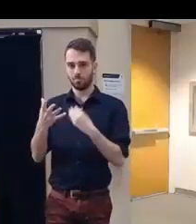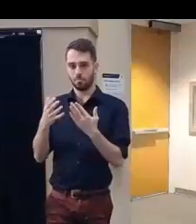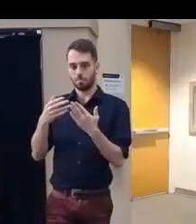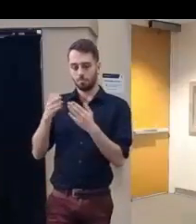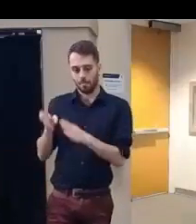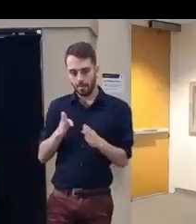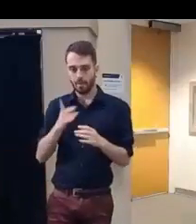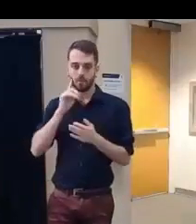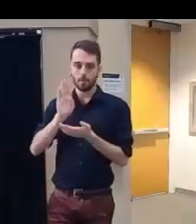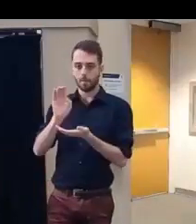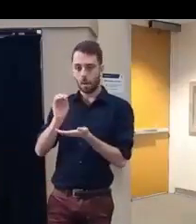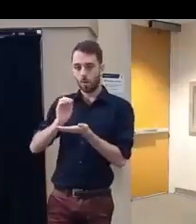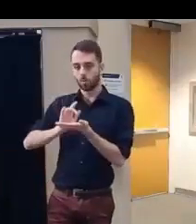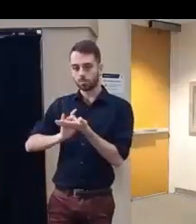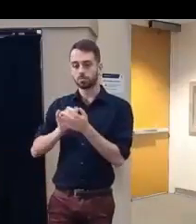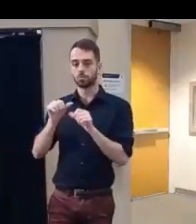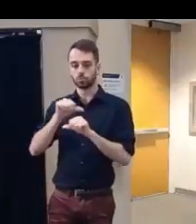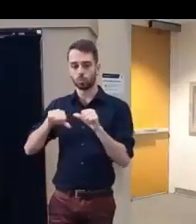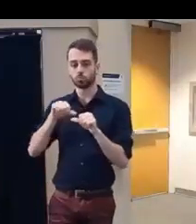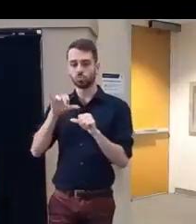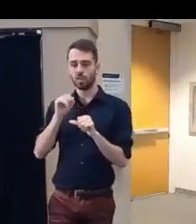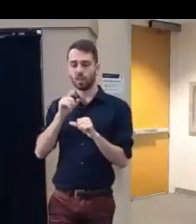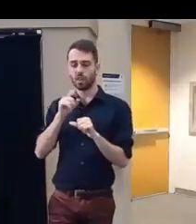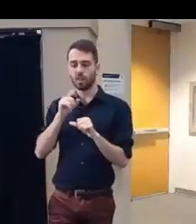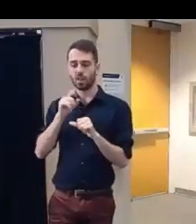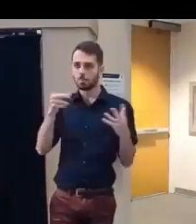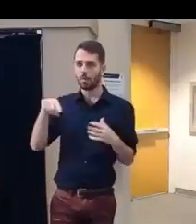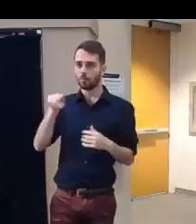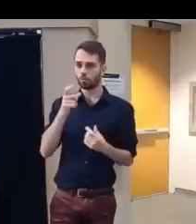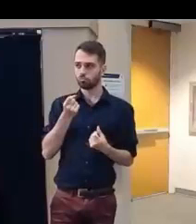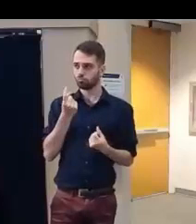so all these I'm pretty sure probably strike close to home for for many of us